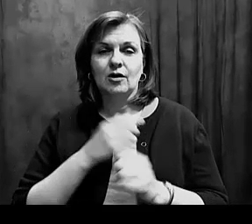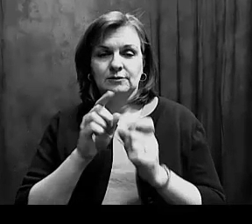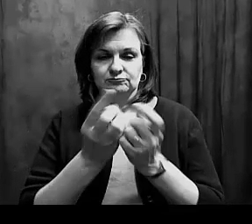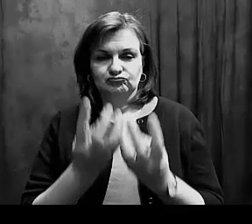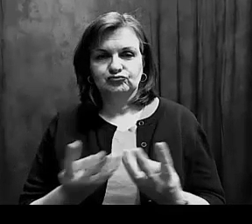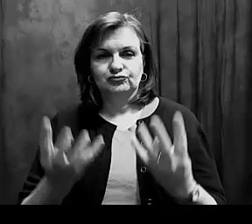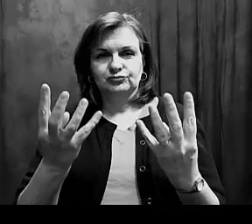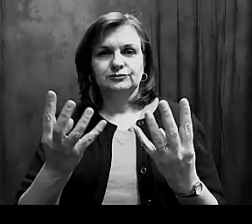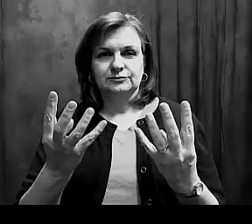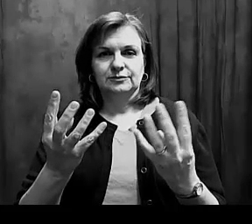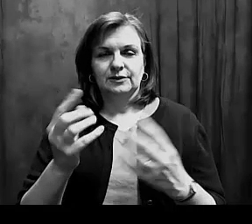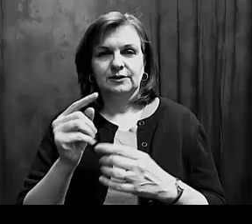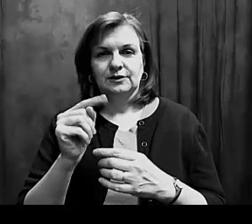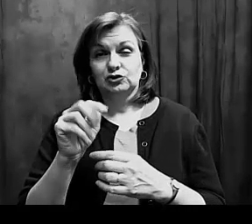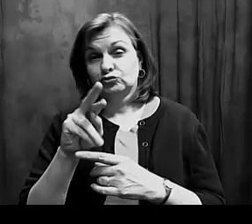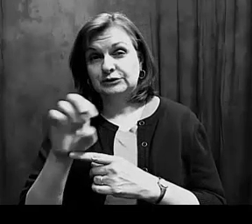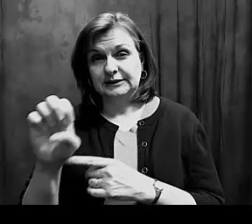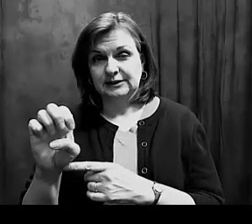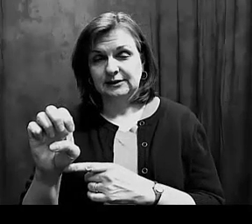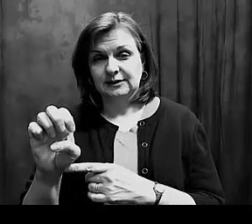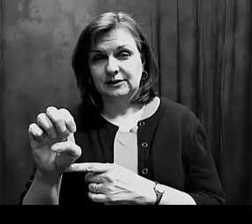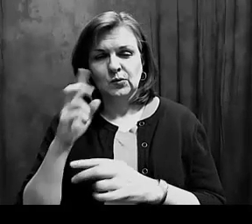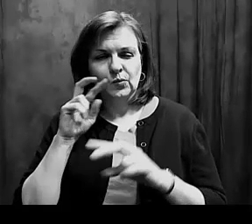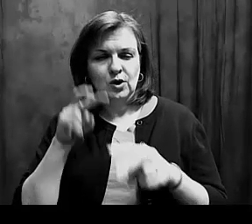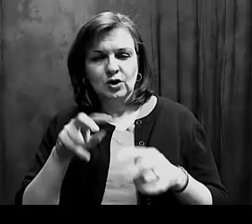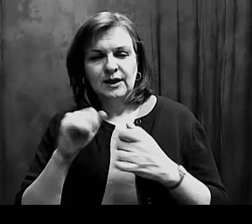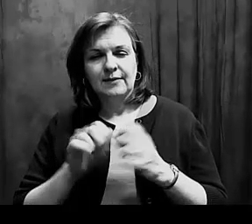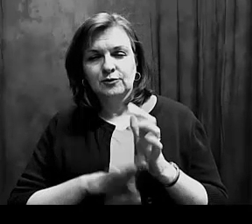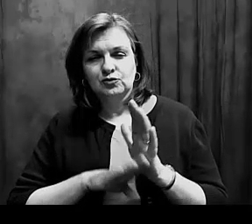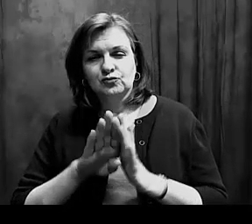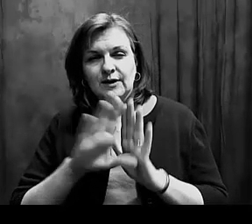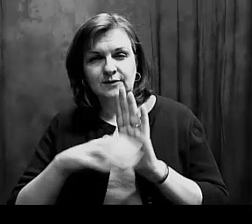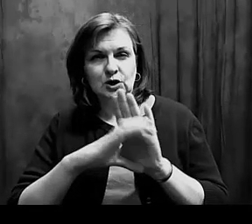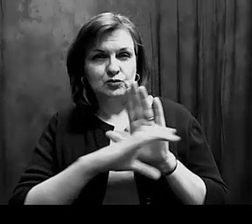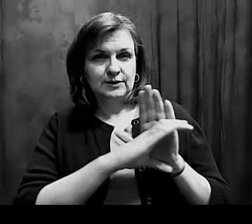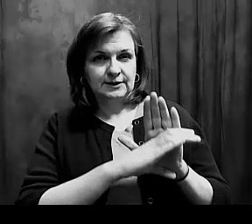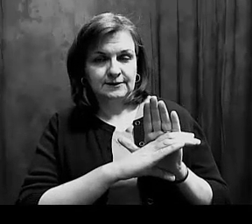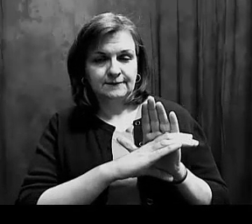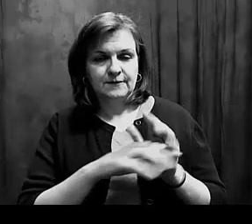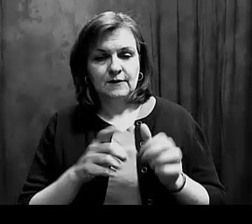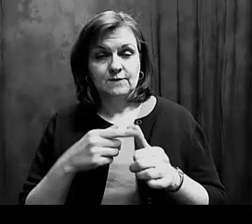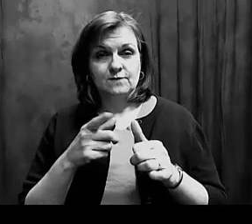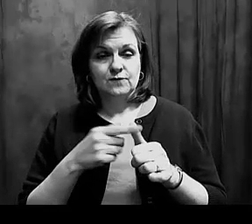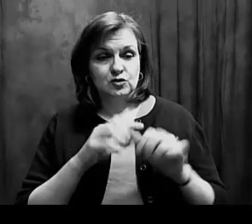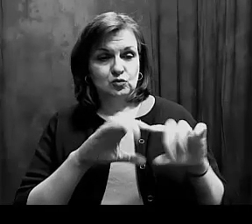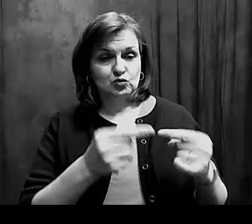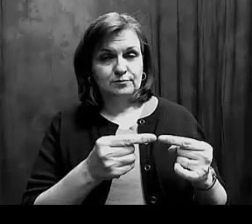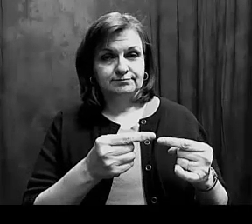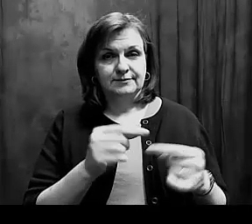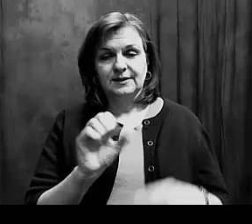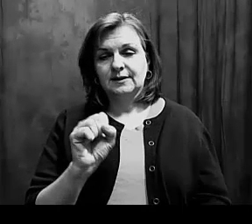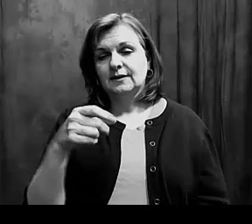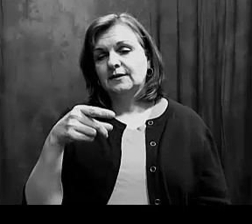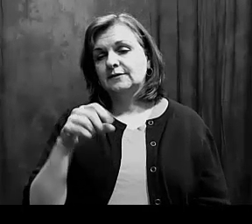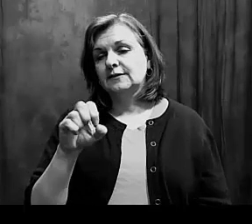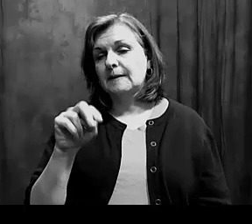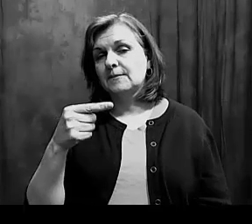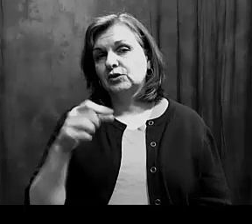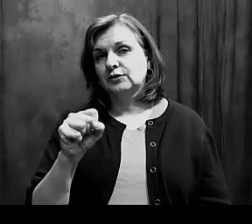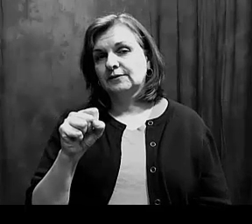the reason is we want to guide you through this process based on derived characteristics so our first stop is sponges